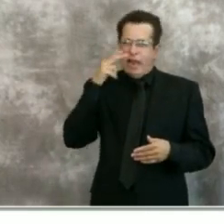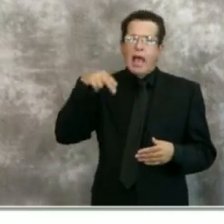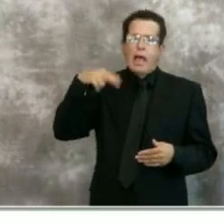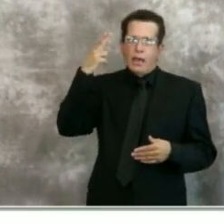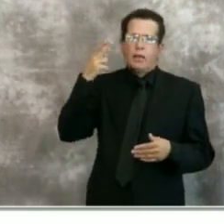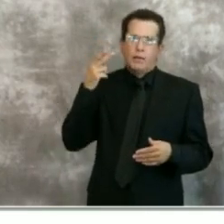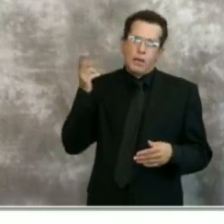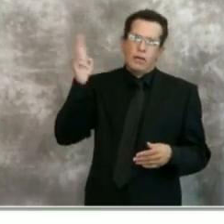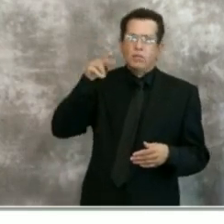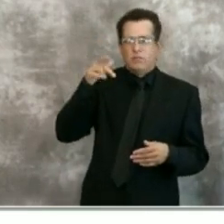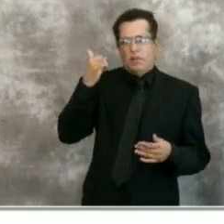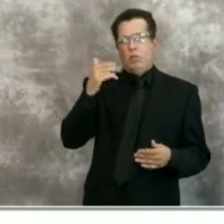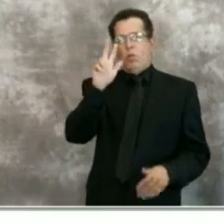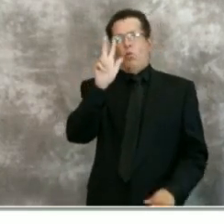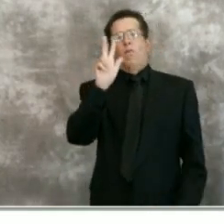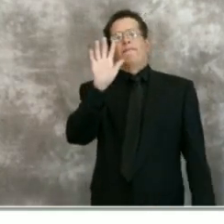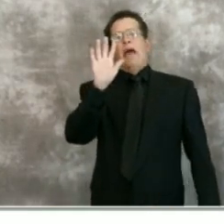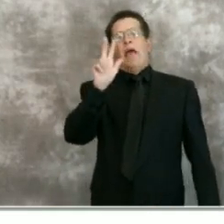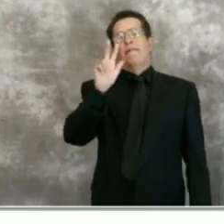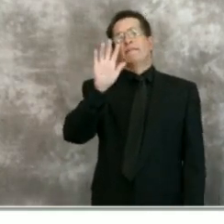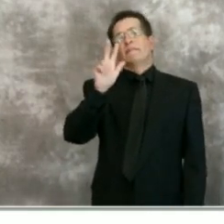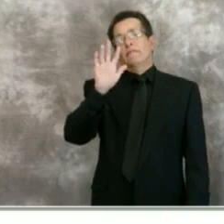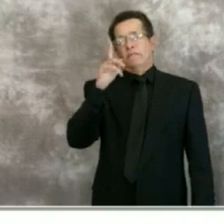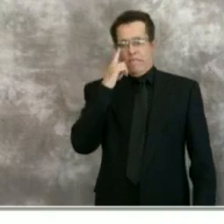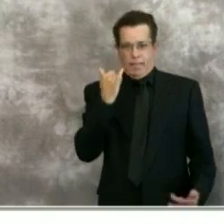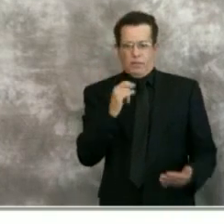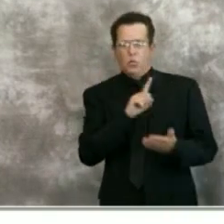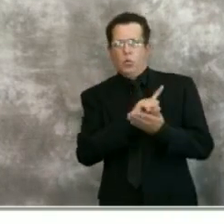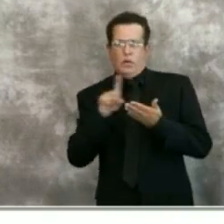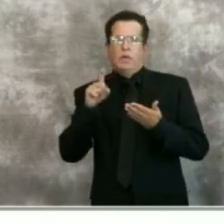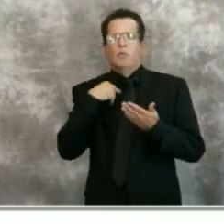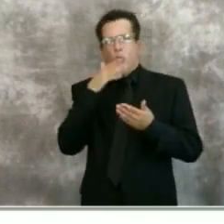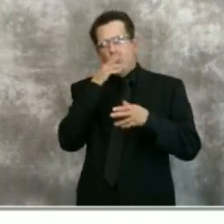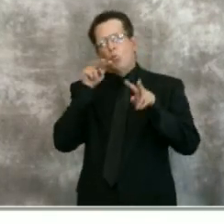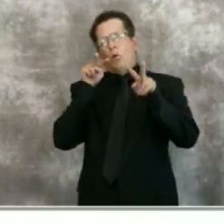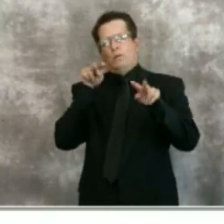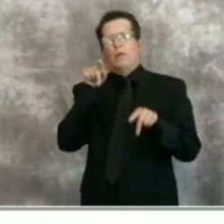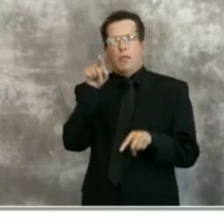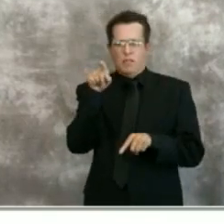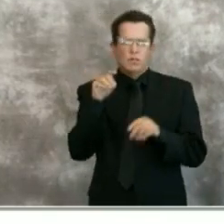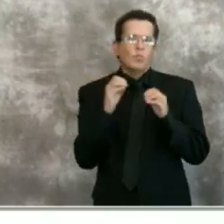4 DEATHS. BUT WE SEE THAT THIS PARTICULAR WEEK ALSO GOING TO